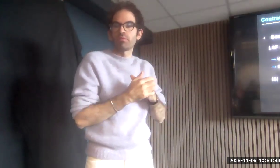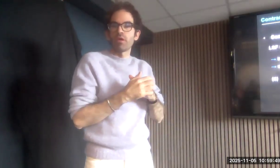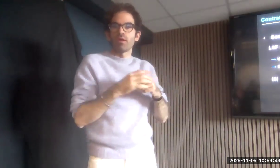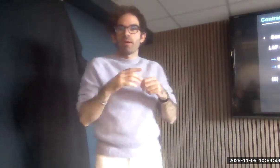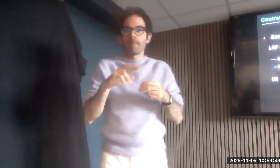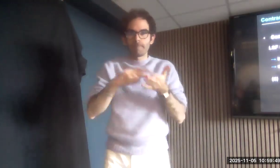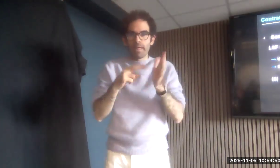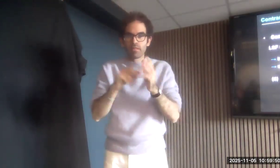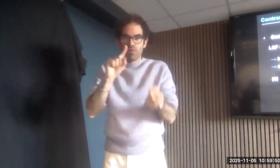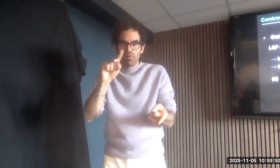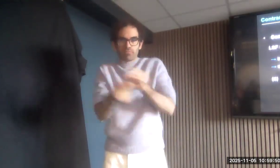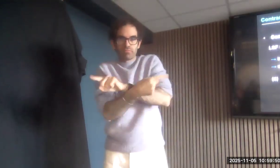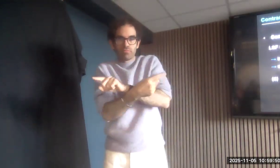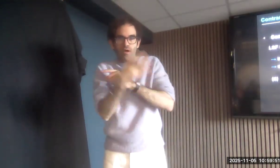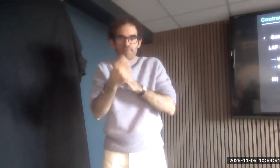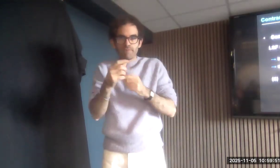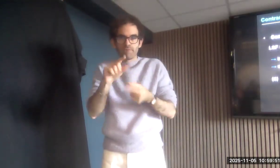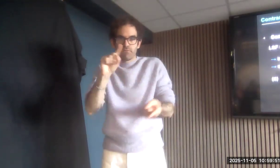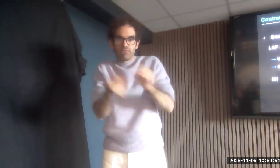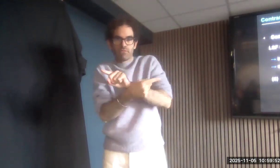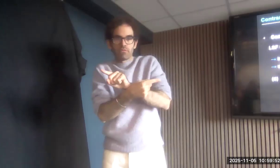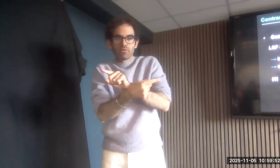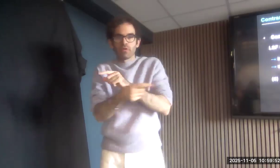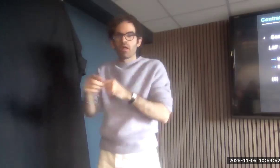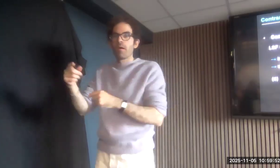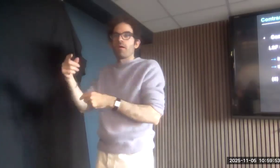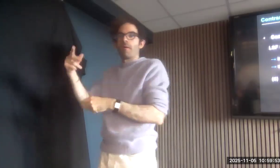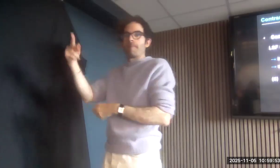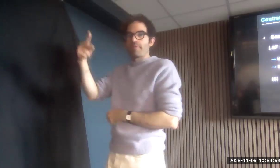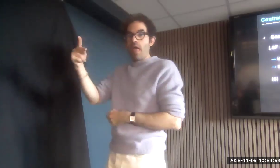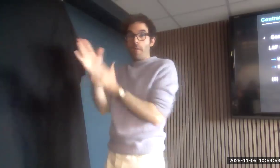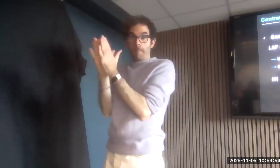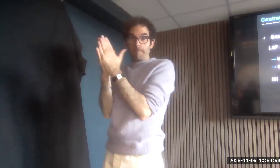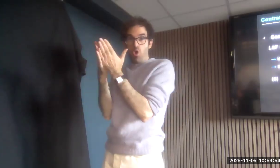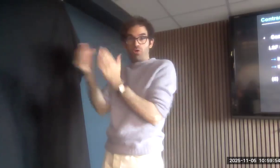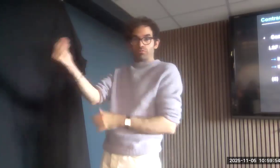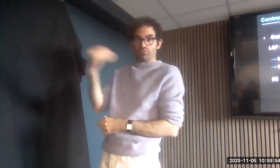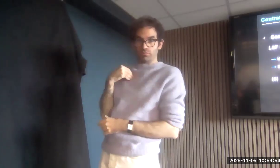And this verb suggests that there's a change in the status of something.